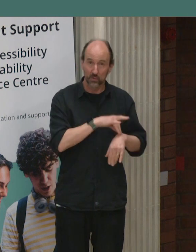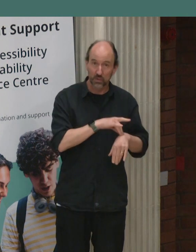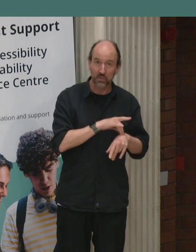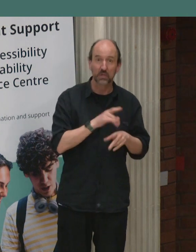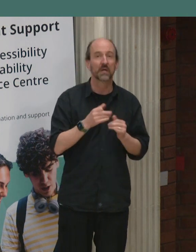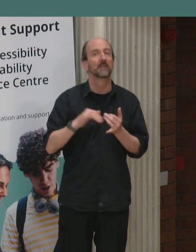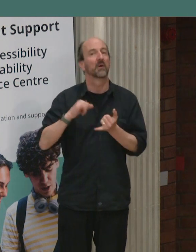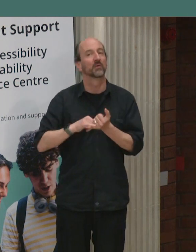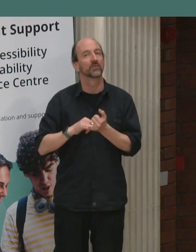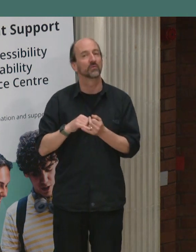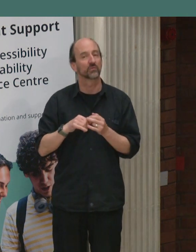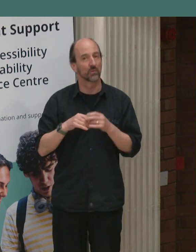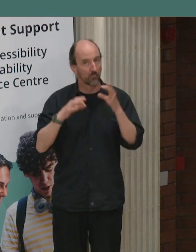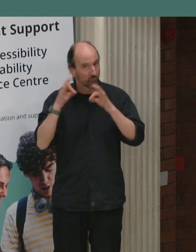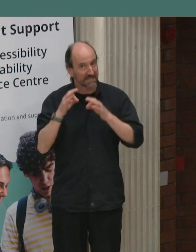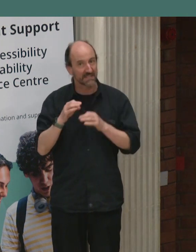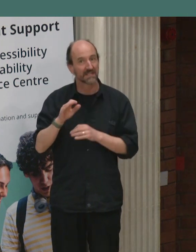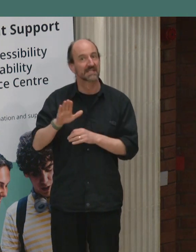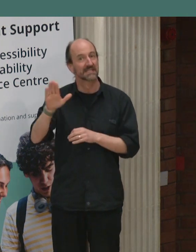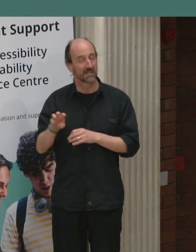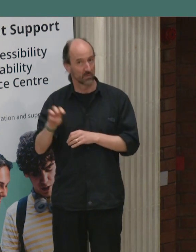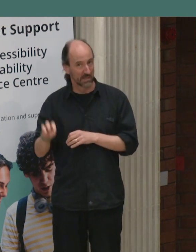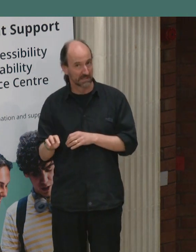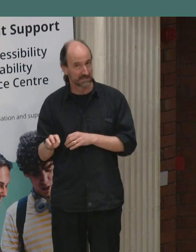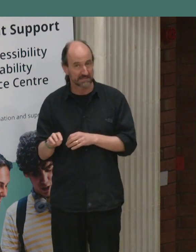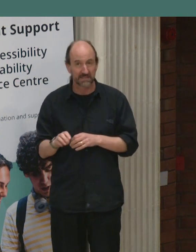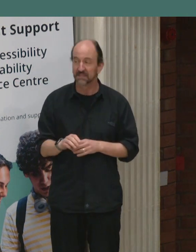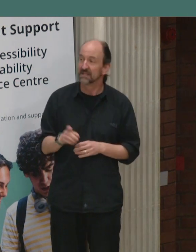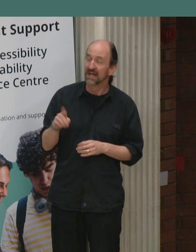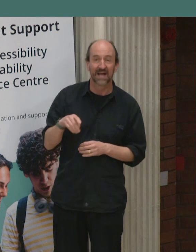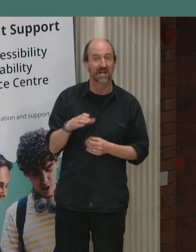South Wales and an honorary Professor at Cardiff University and a visiting Professor at the faculty